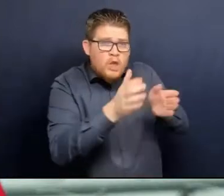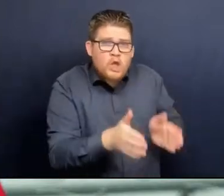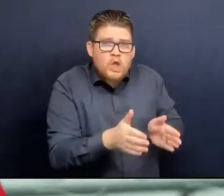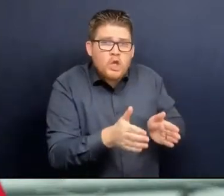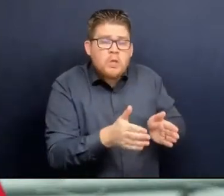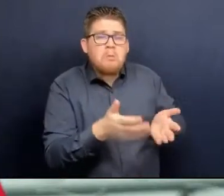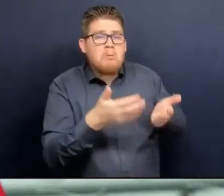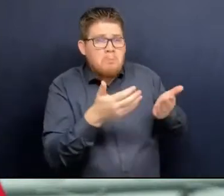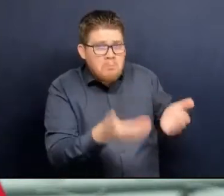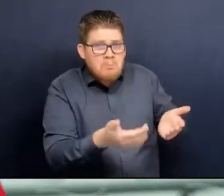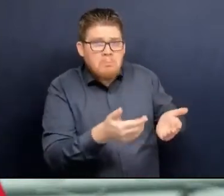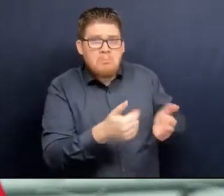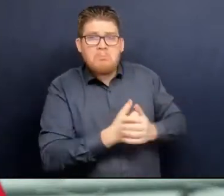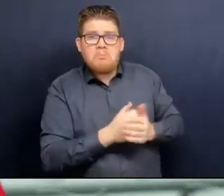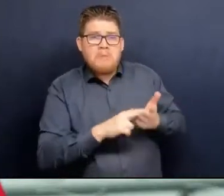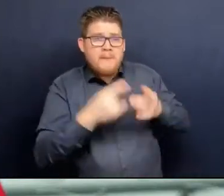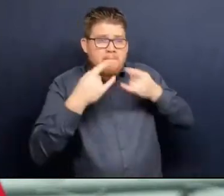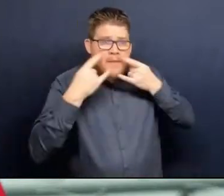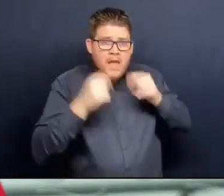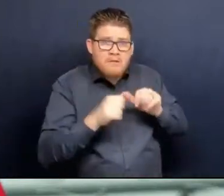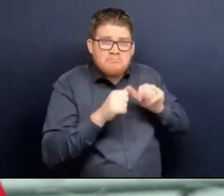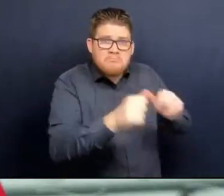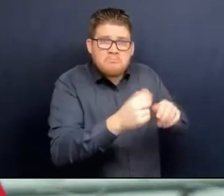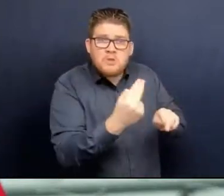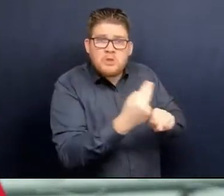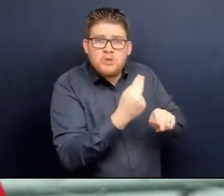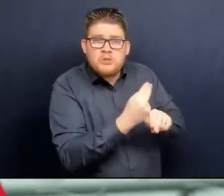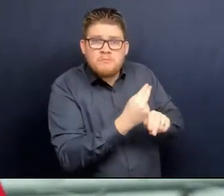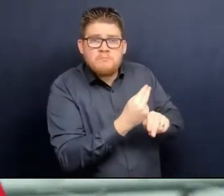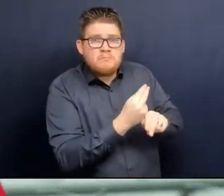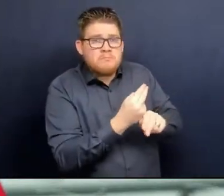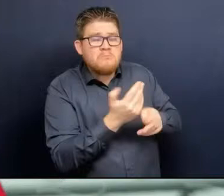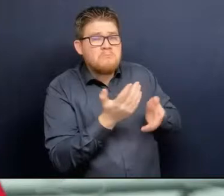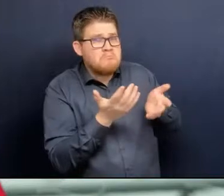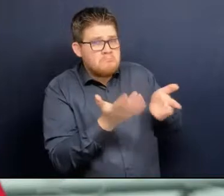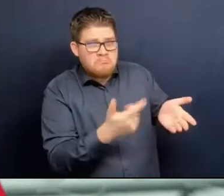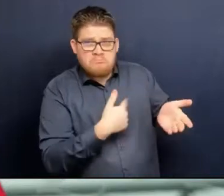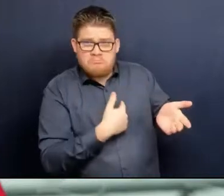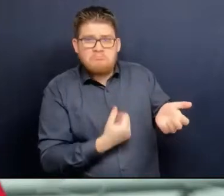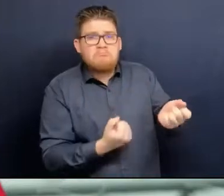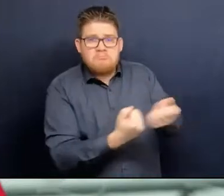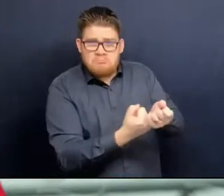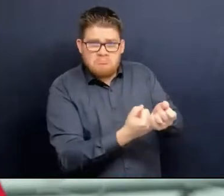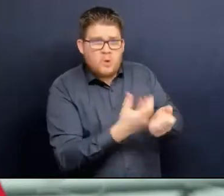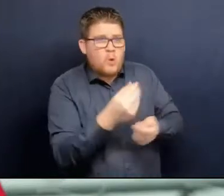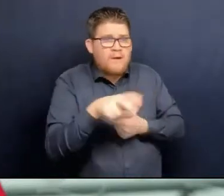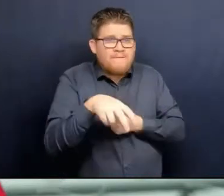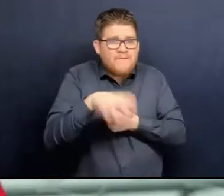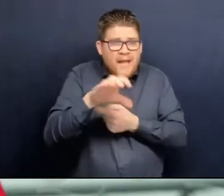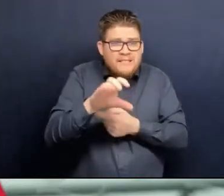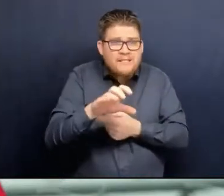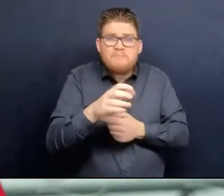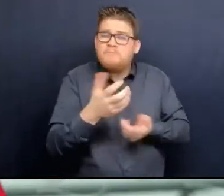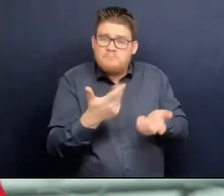their workers making sure that depending on what the businesses and the risk and that they can